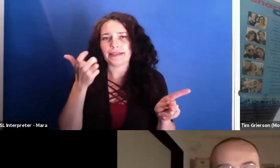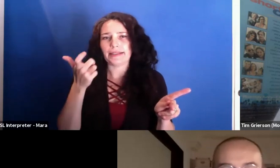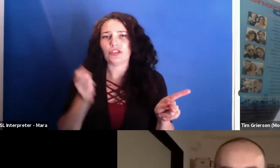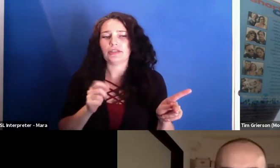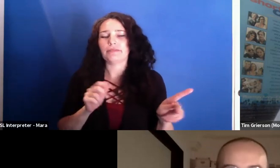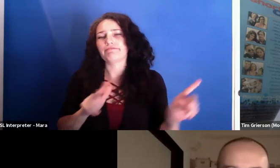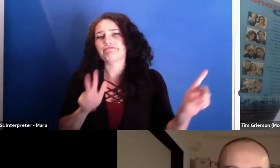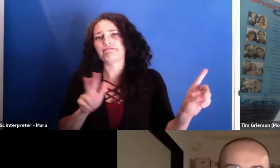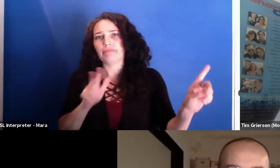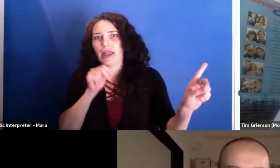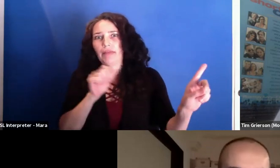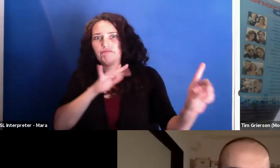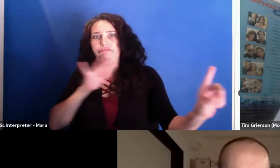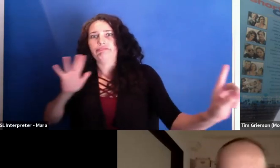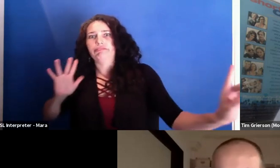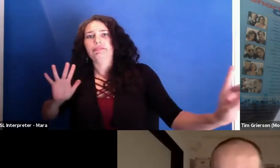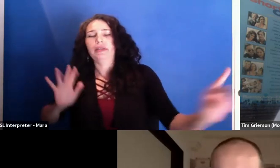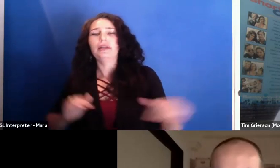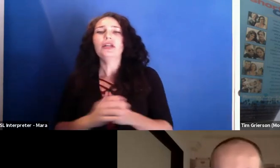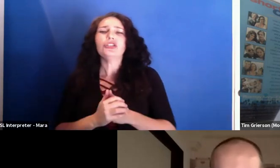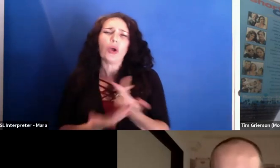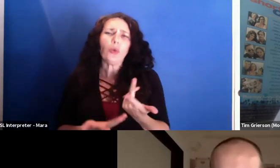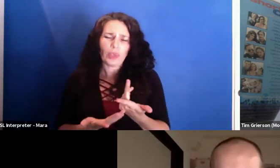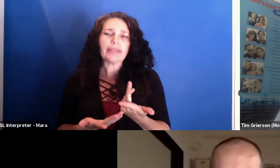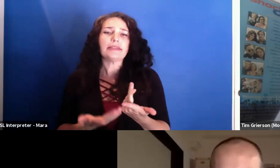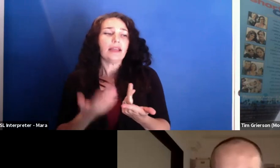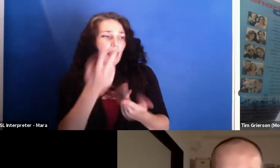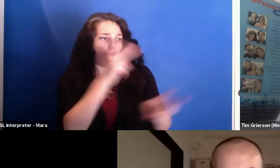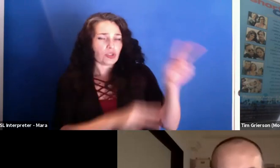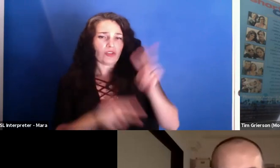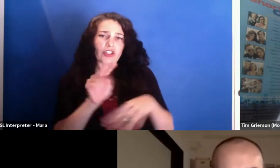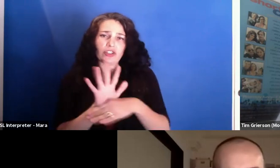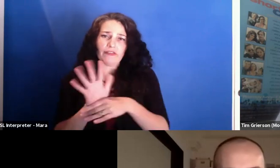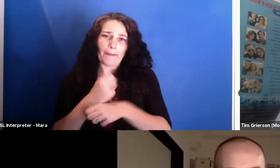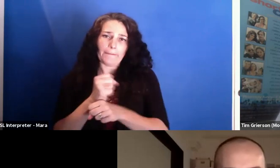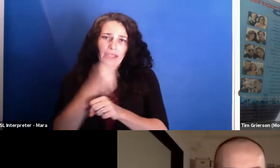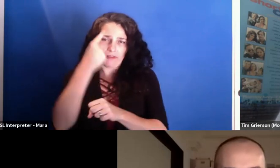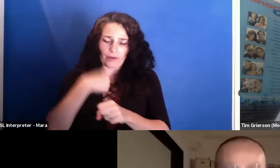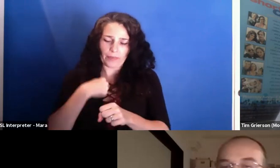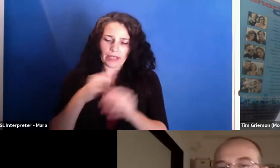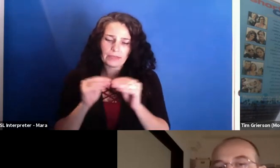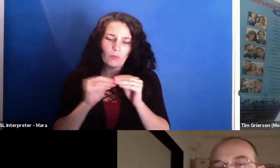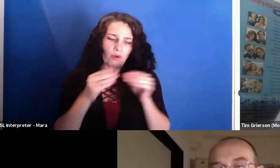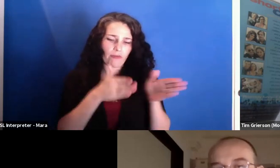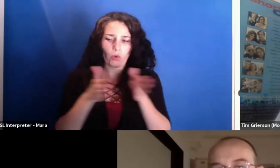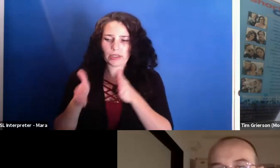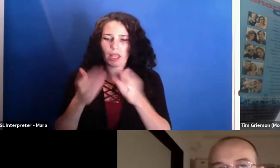And then yes, it is-- observational filmmaking, for me, is really about human relationship